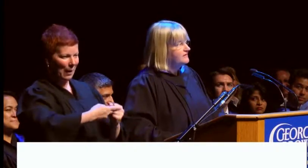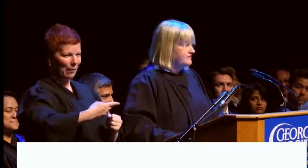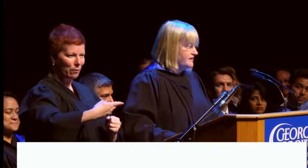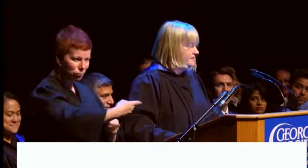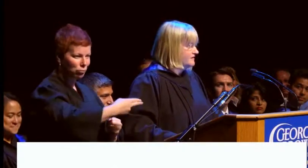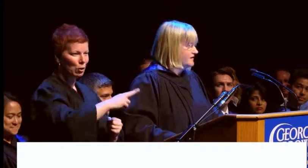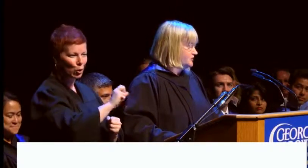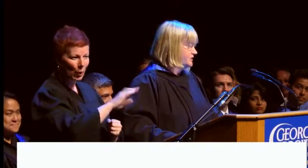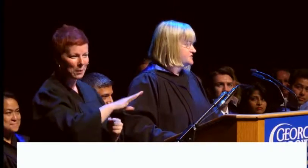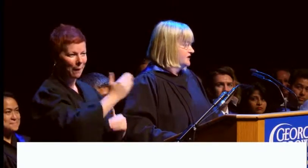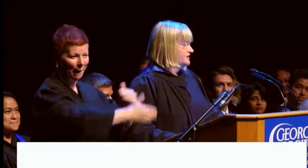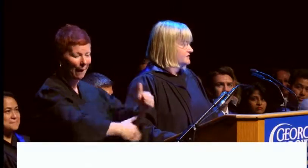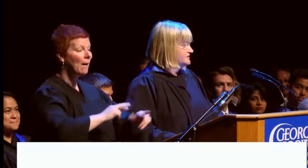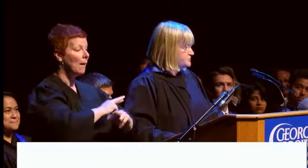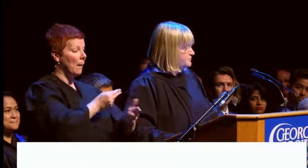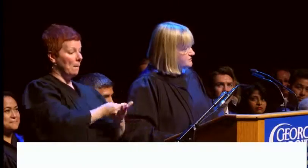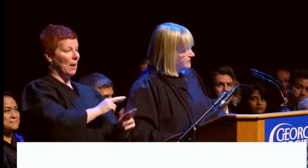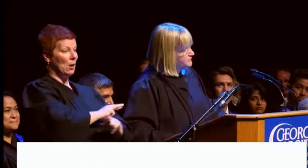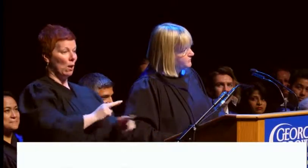AND THEN I GO OUTSIDE AND SWEEP THE SIDEWALK.